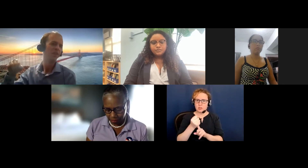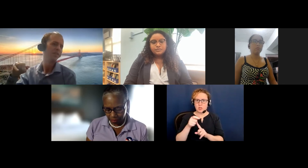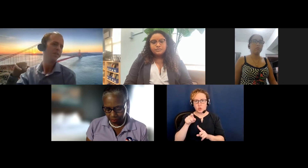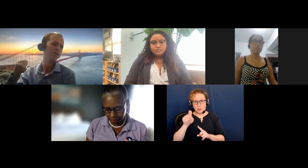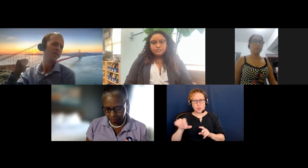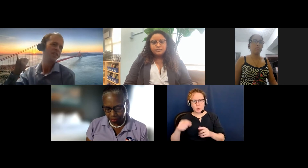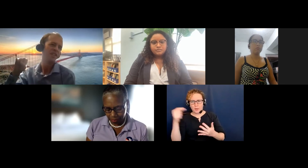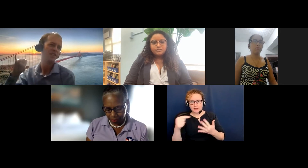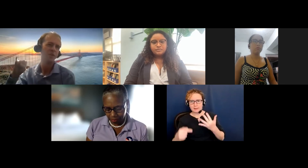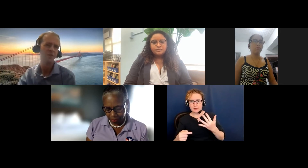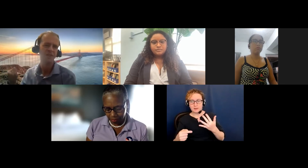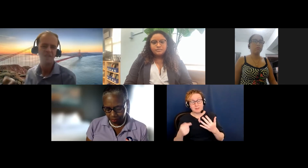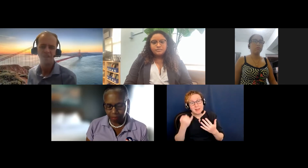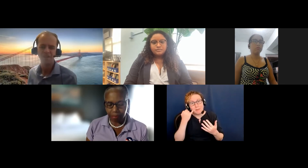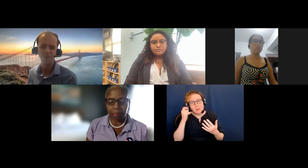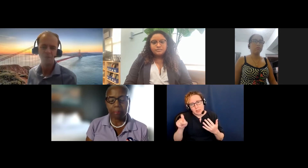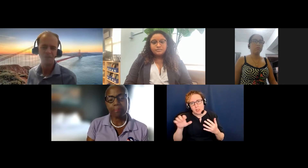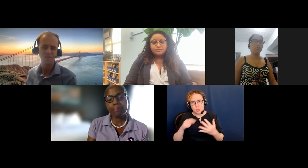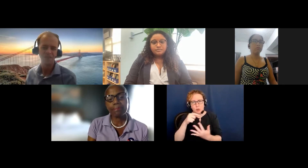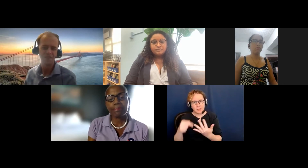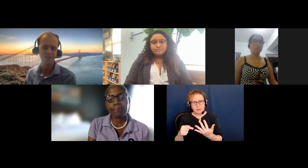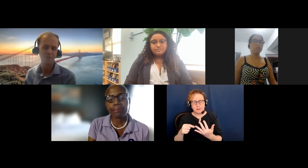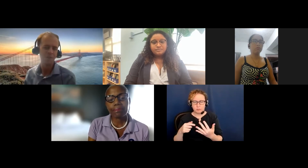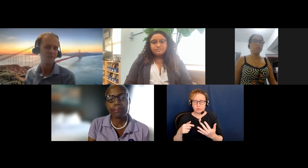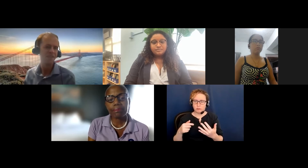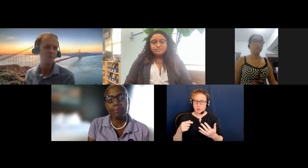if there is anything they need to do. It sounds like you could take great